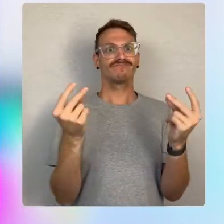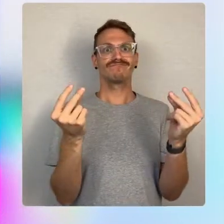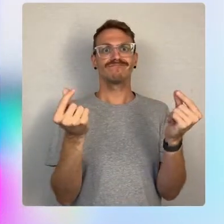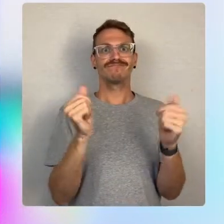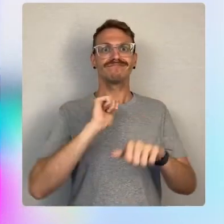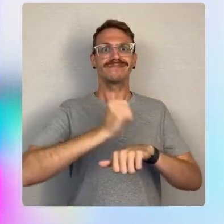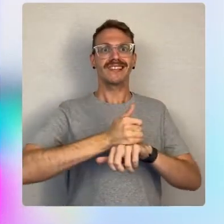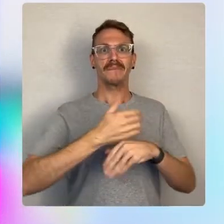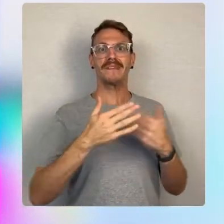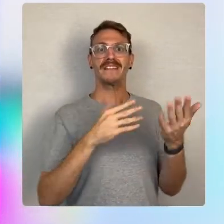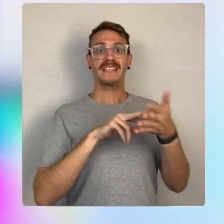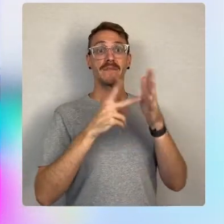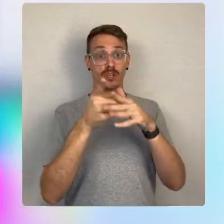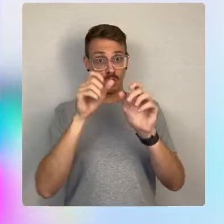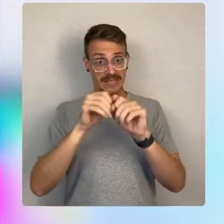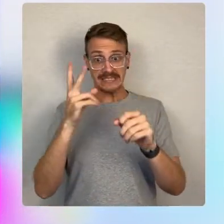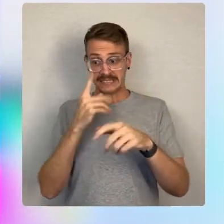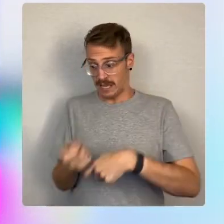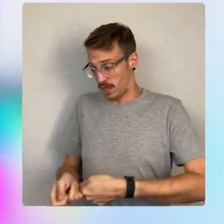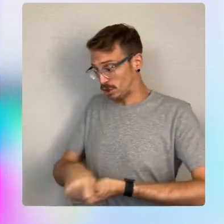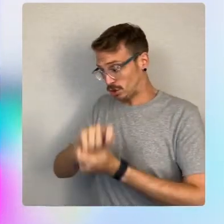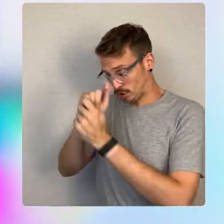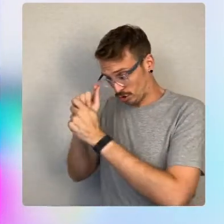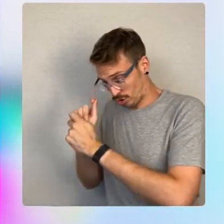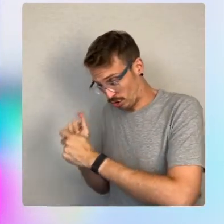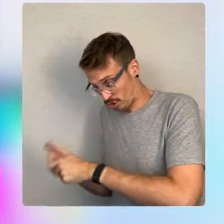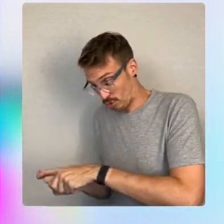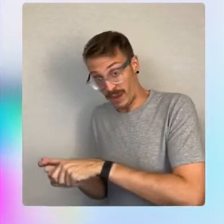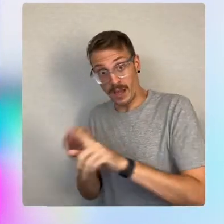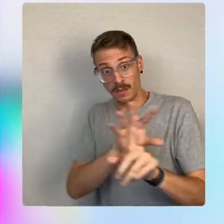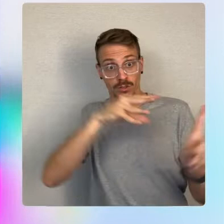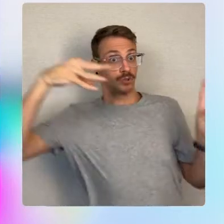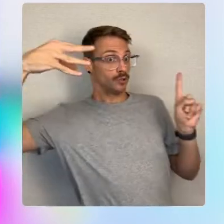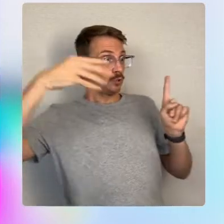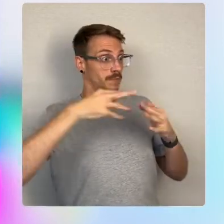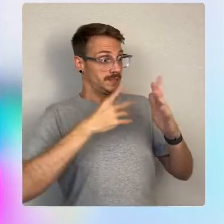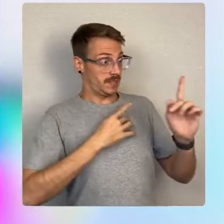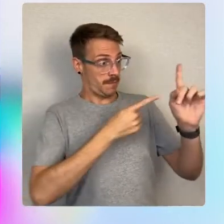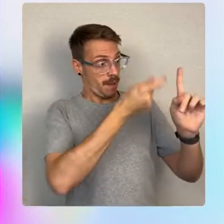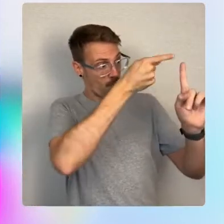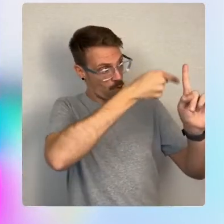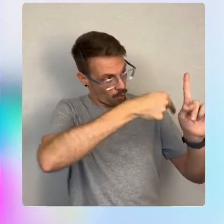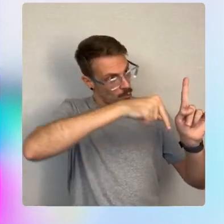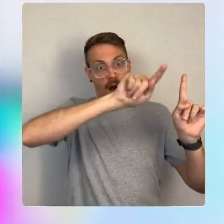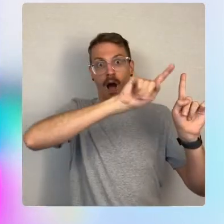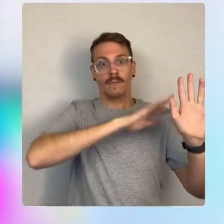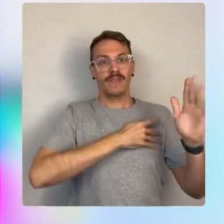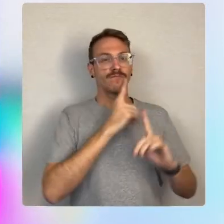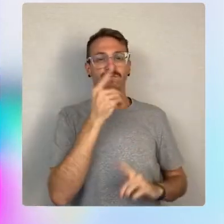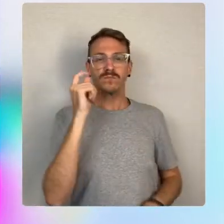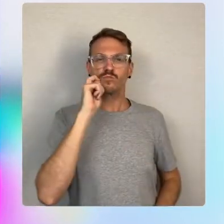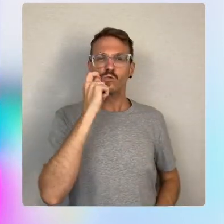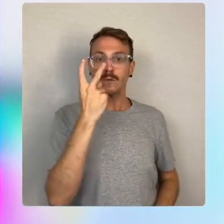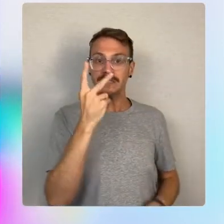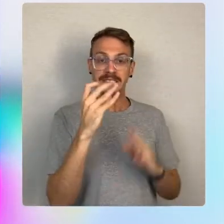so that you could see your swing, you could see the avatar swinging, and it was amazing at how much feedback we got